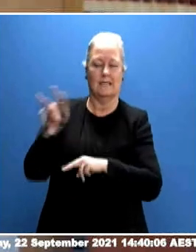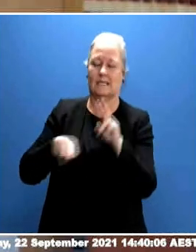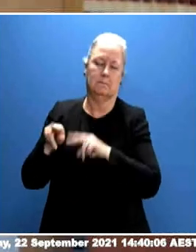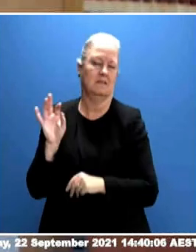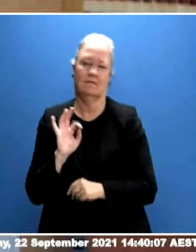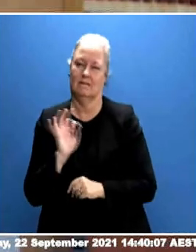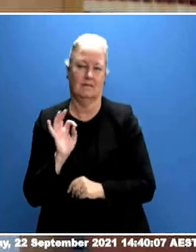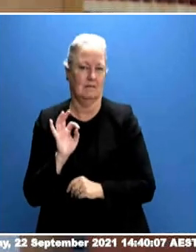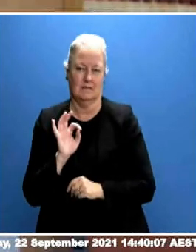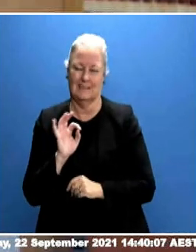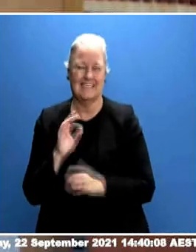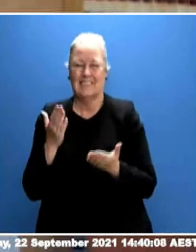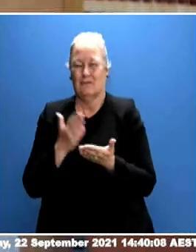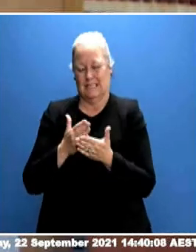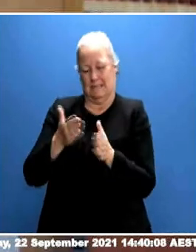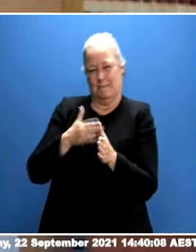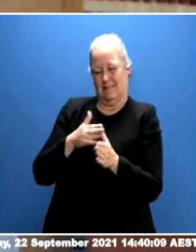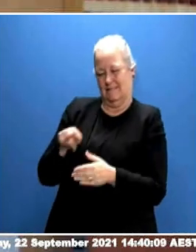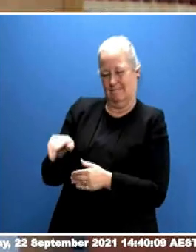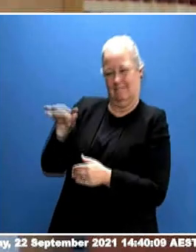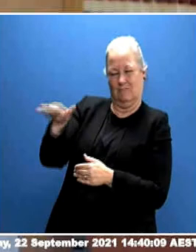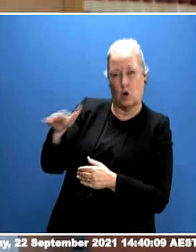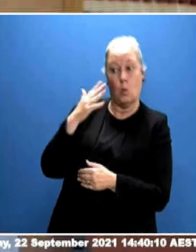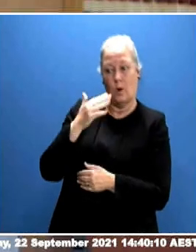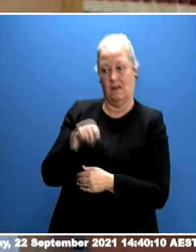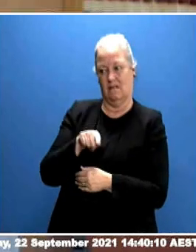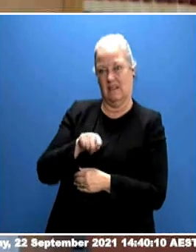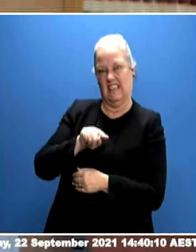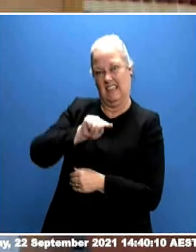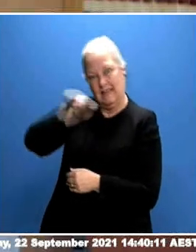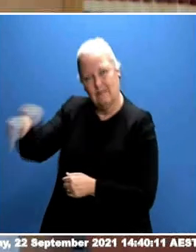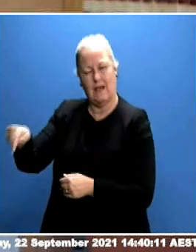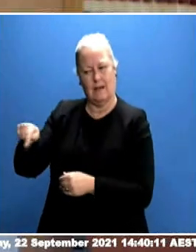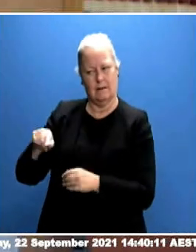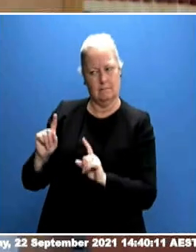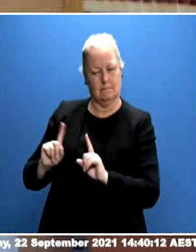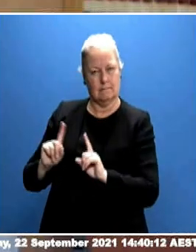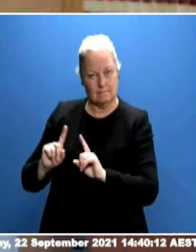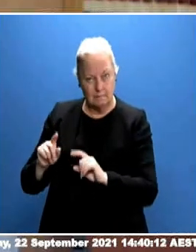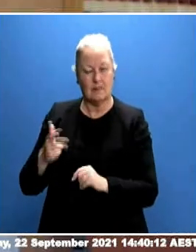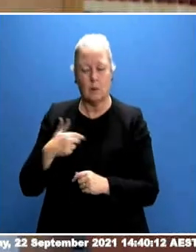It depends on the child's presentation, and we track some of those behavioural